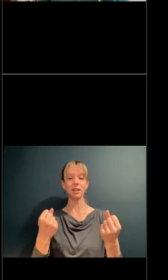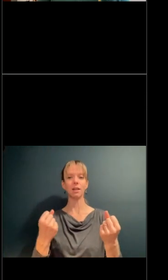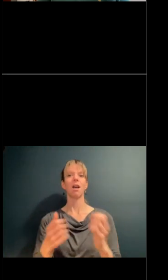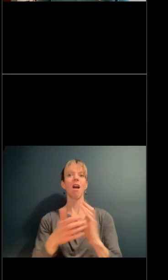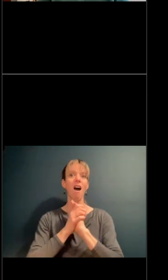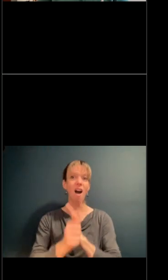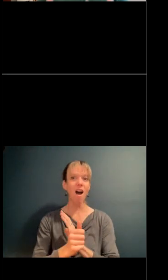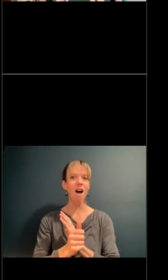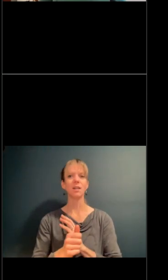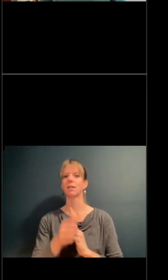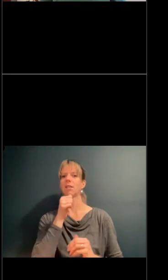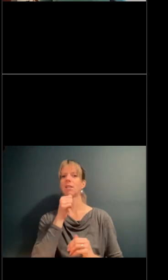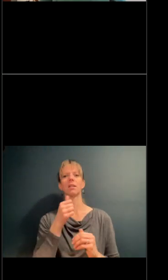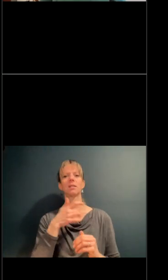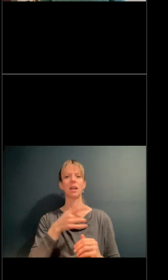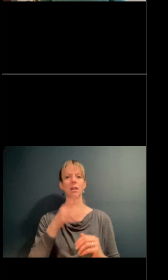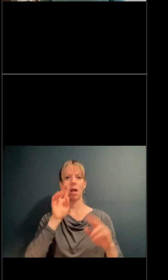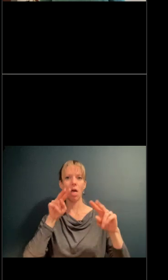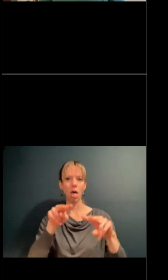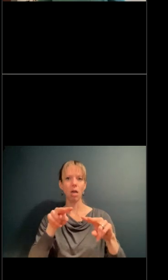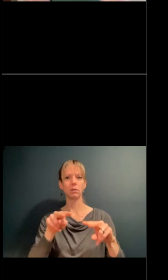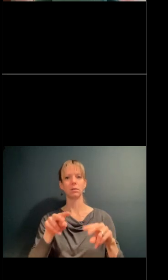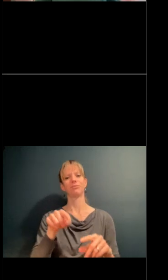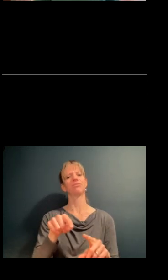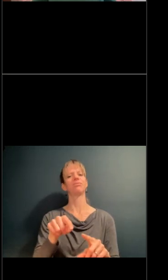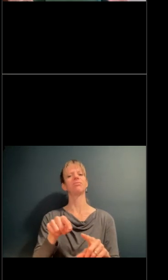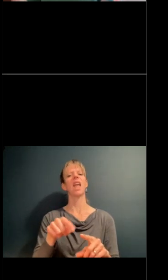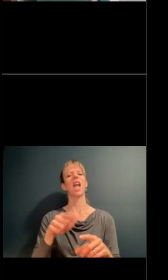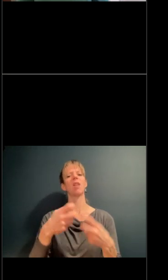they can make to their communities. The definitions up on the screen are